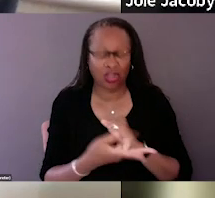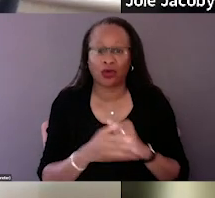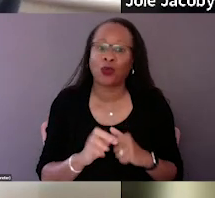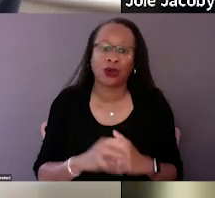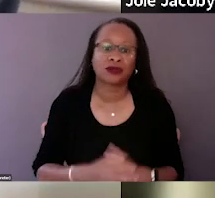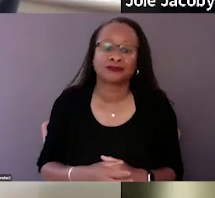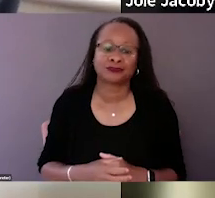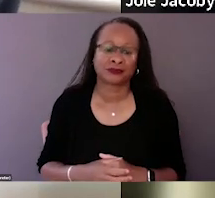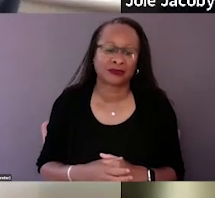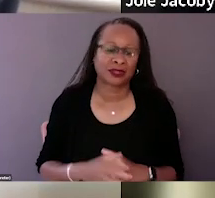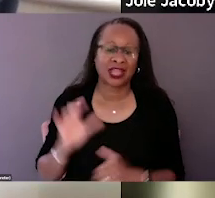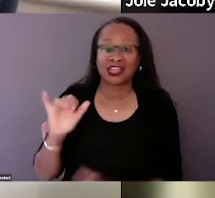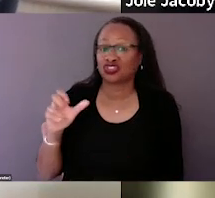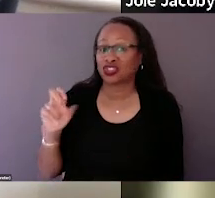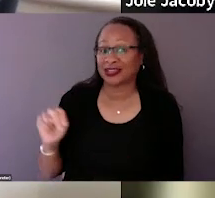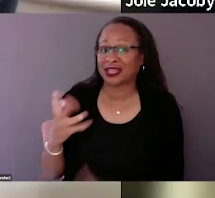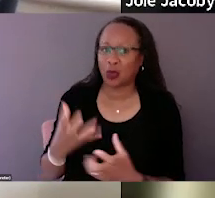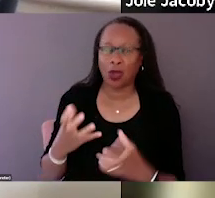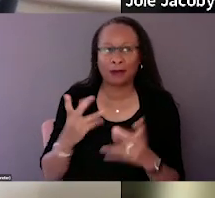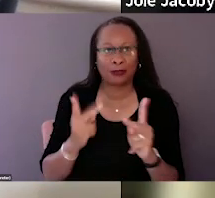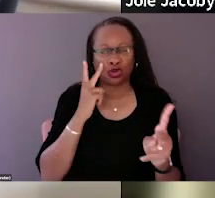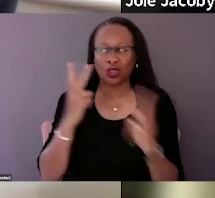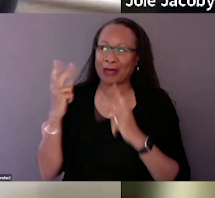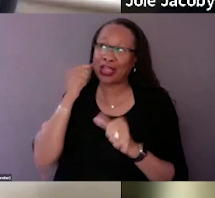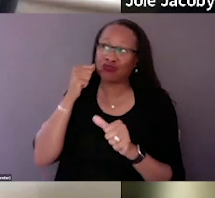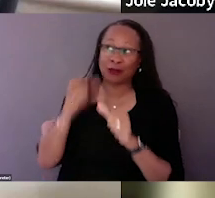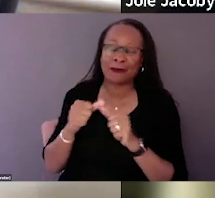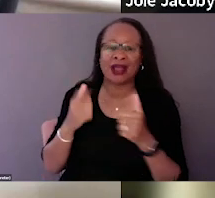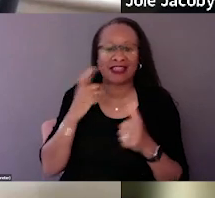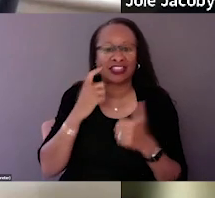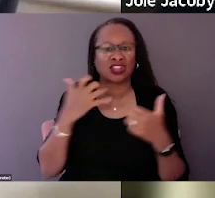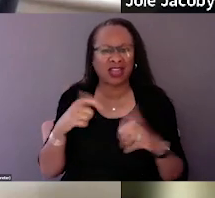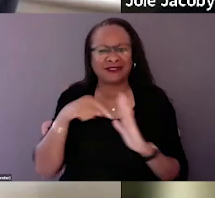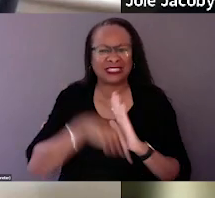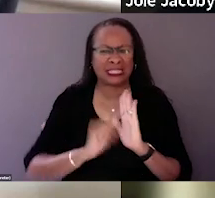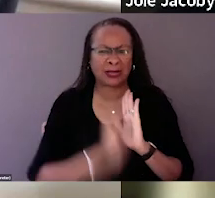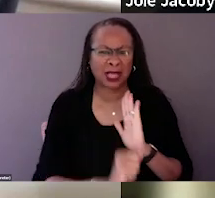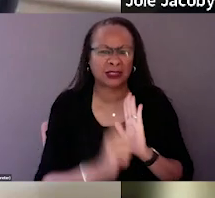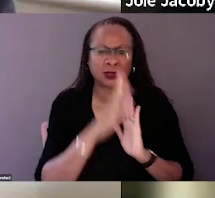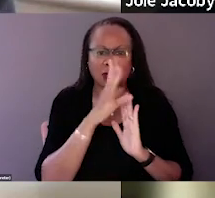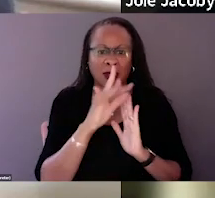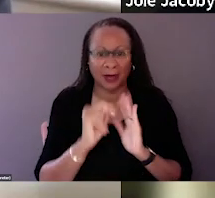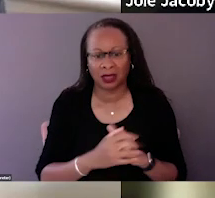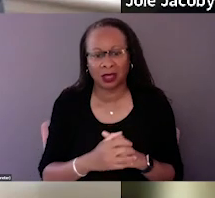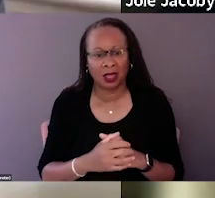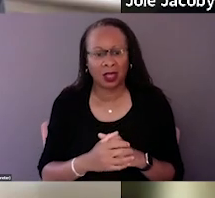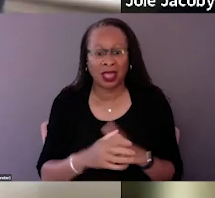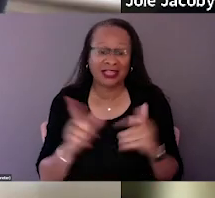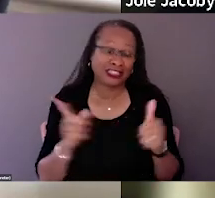I do want it to be nostalgic for folks. I think there are a lot of deep cuts in there that we talk about, the initial activation point,